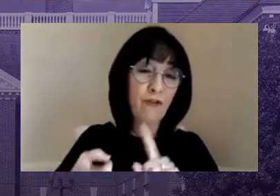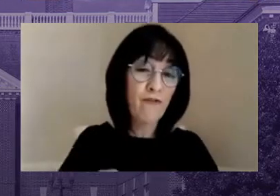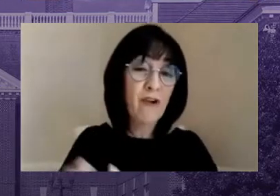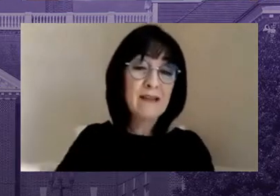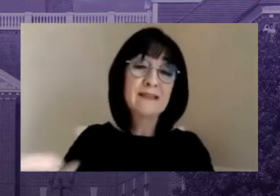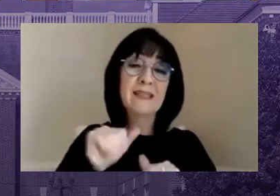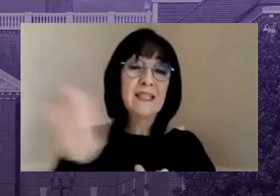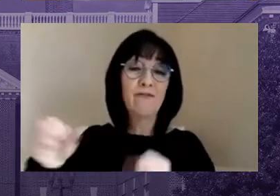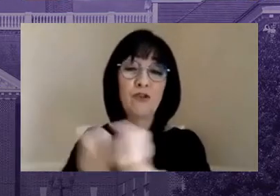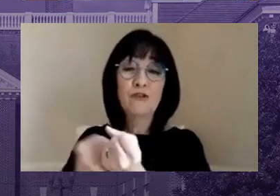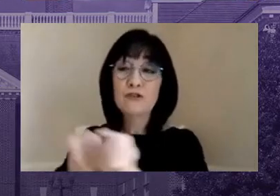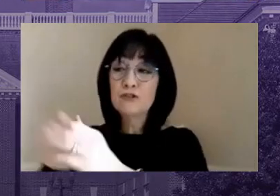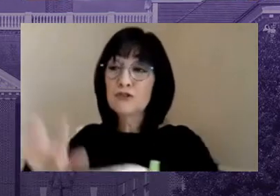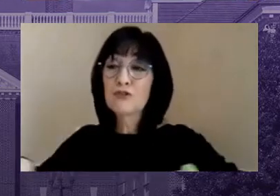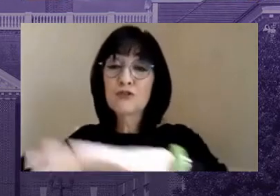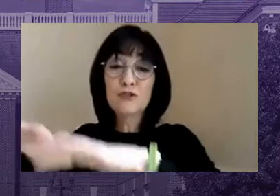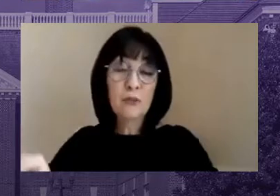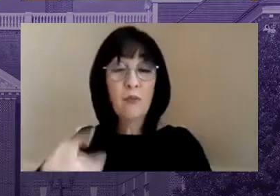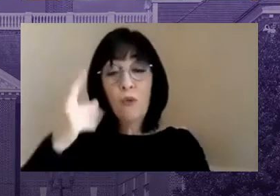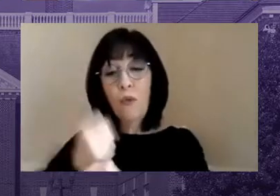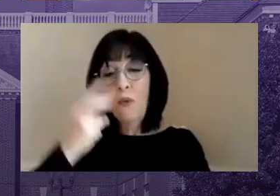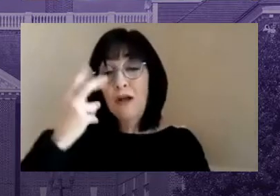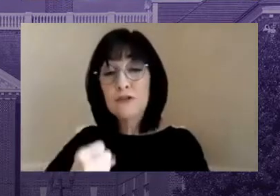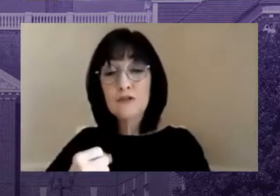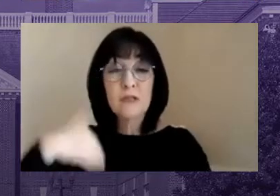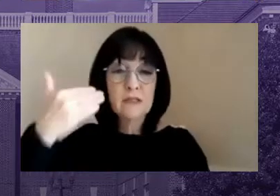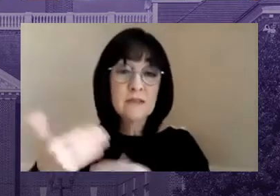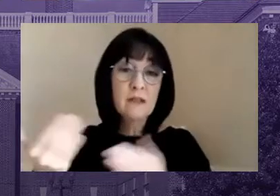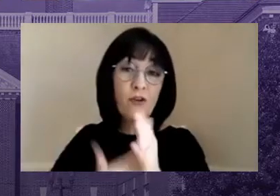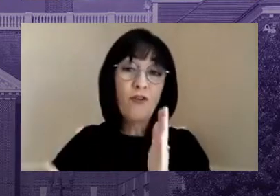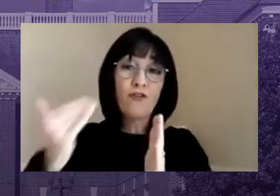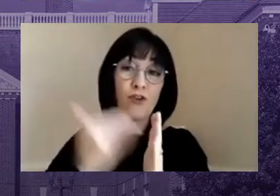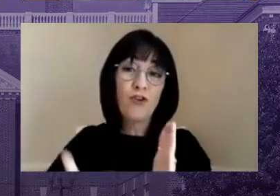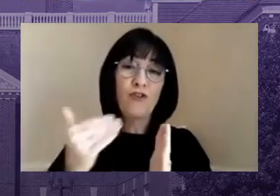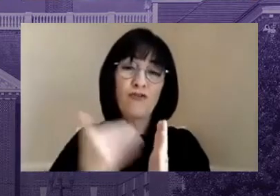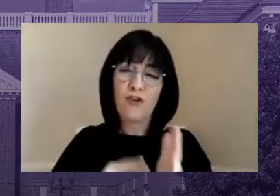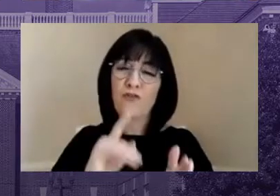then have to build new ones. And that's been especially challenging for our oldest who is also